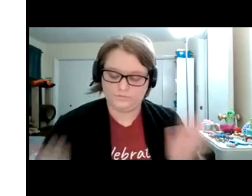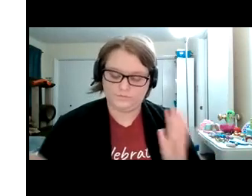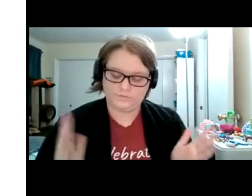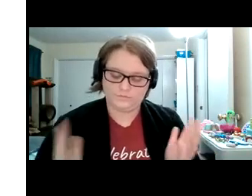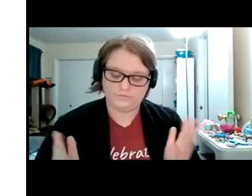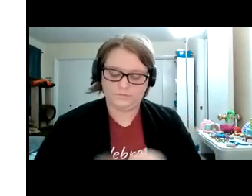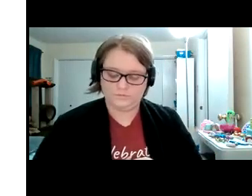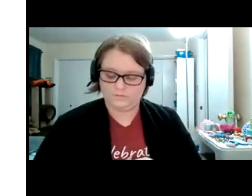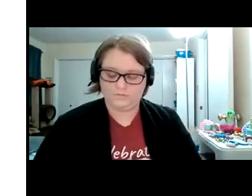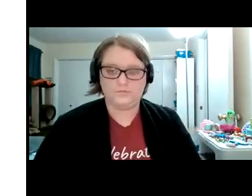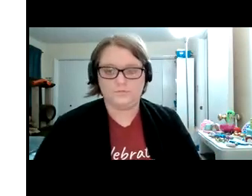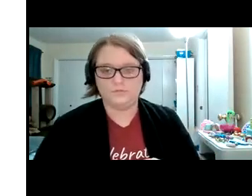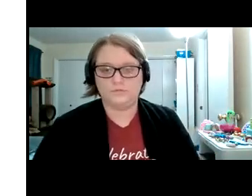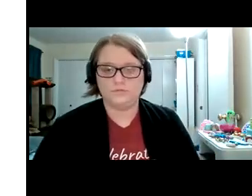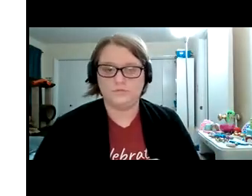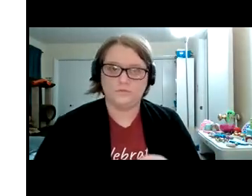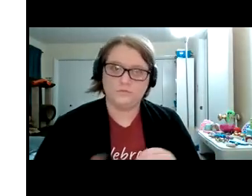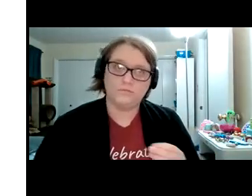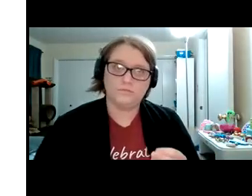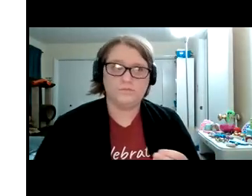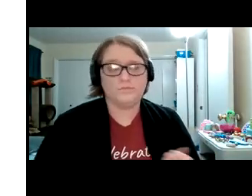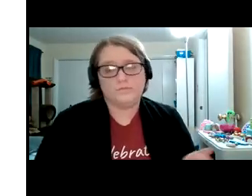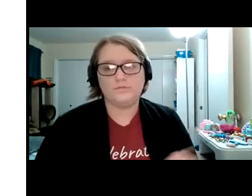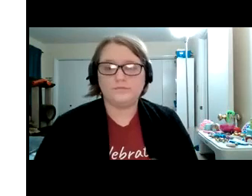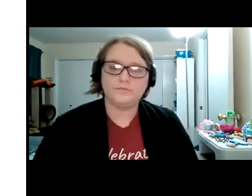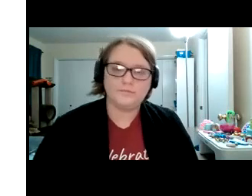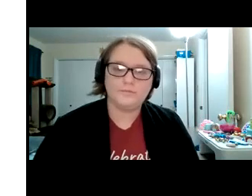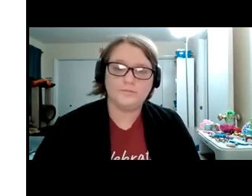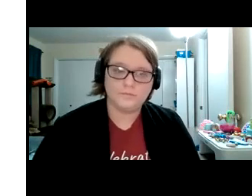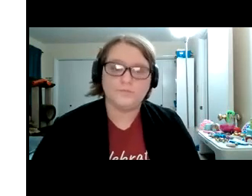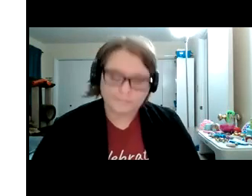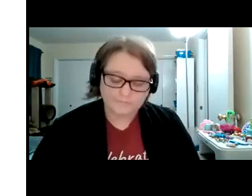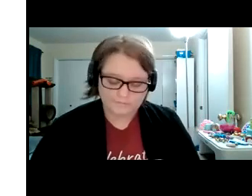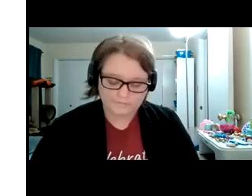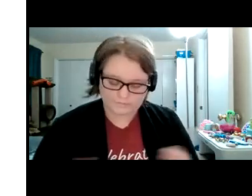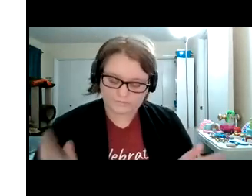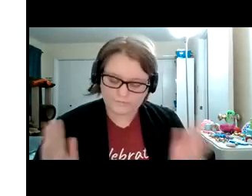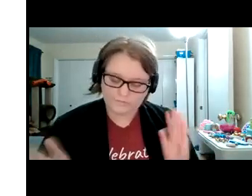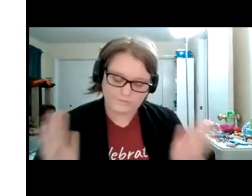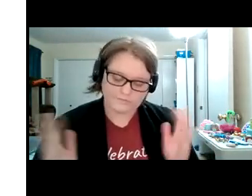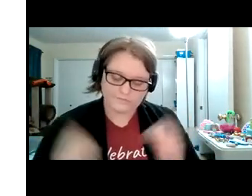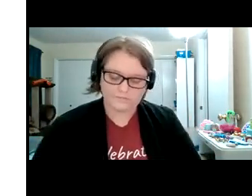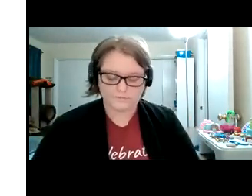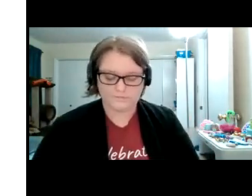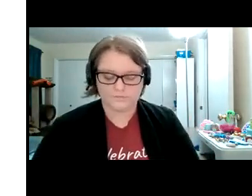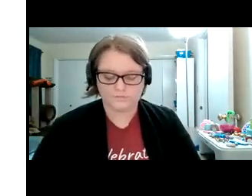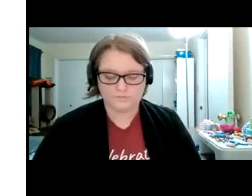where people with disabilities meet virtually once a month on google meet and just simply hang out.